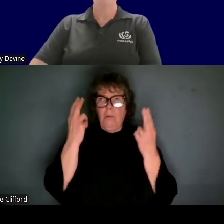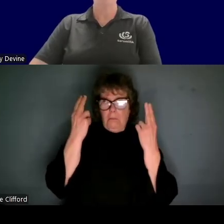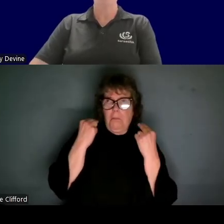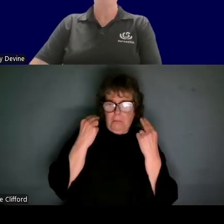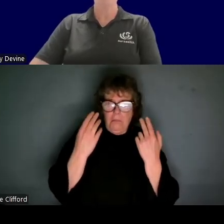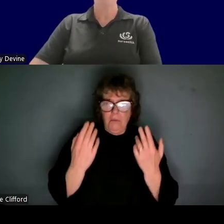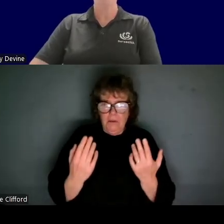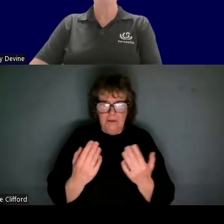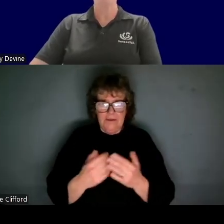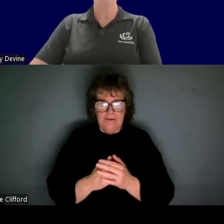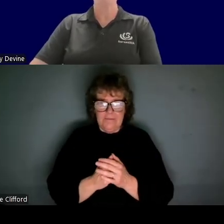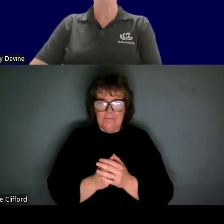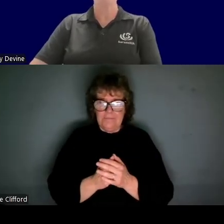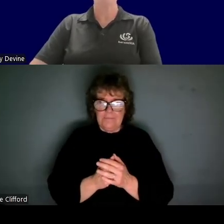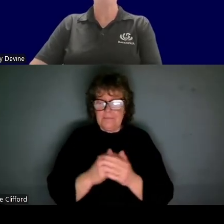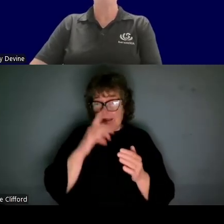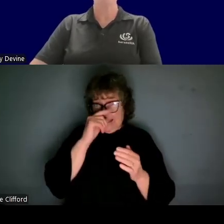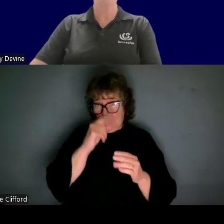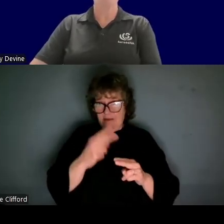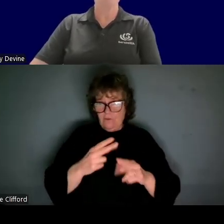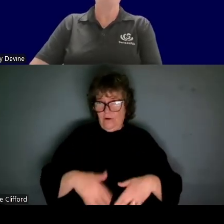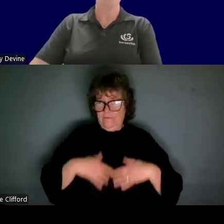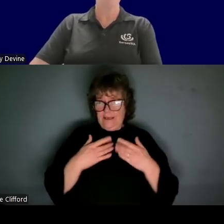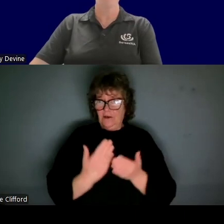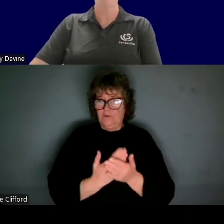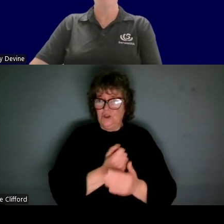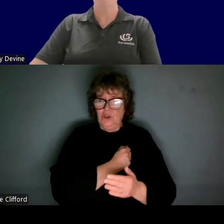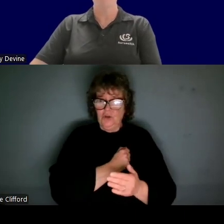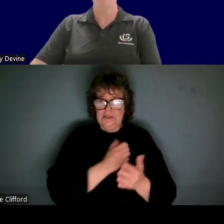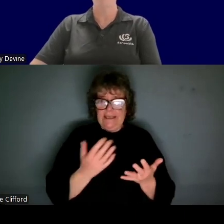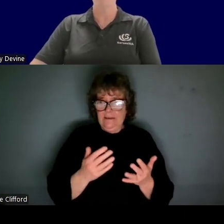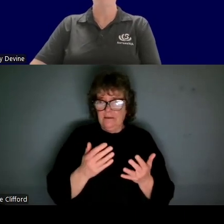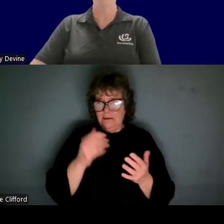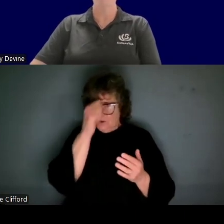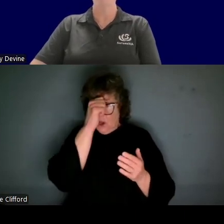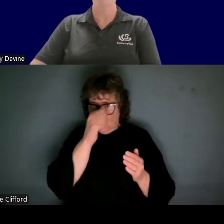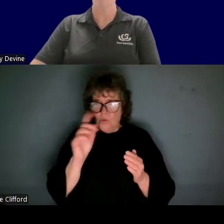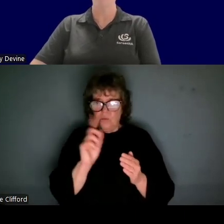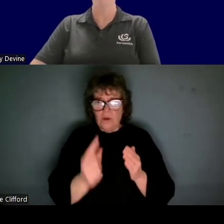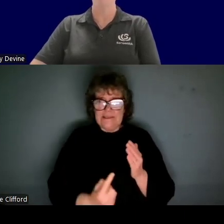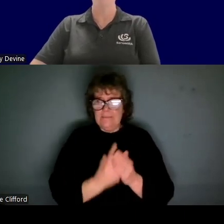a sense of security, predictability of routine and orientation of items, over reliance and